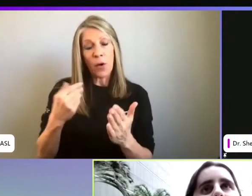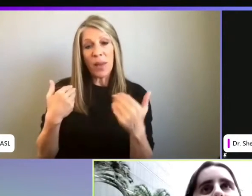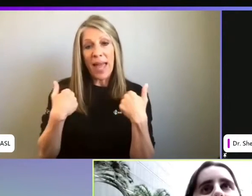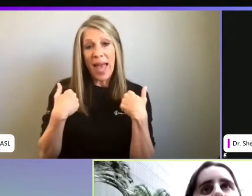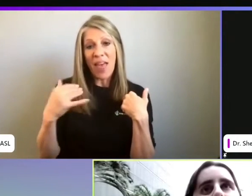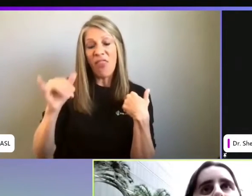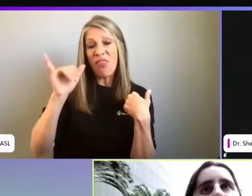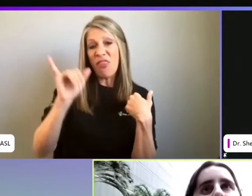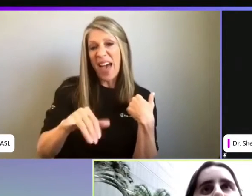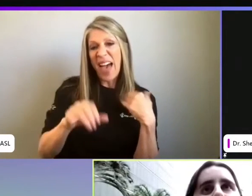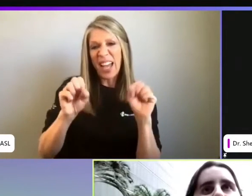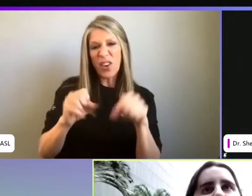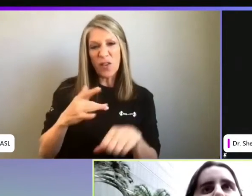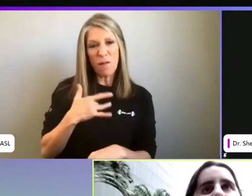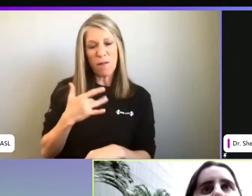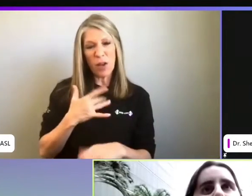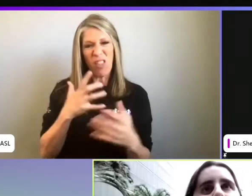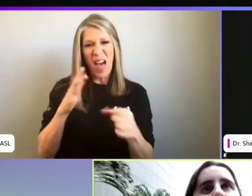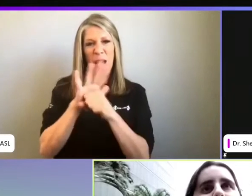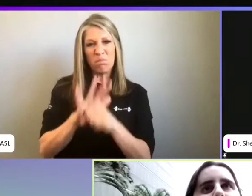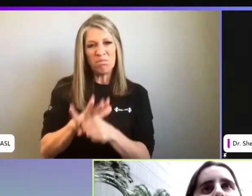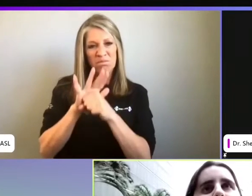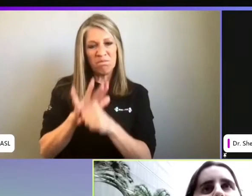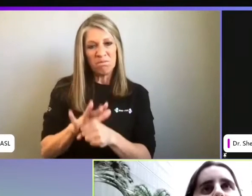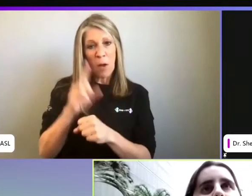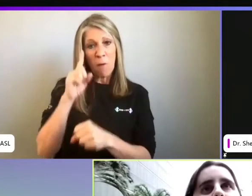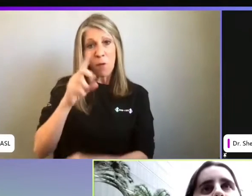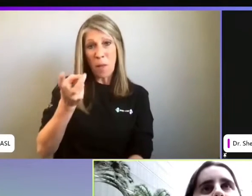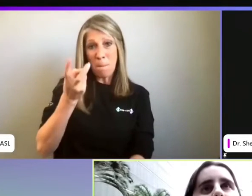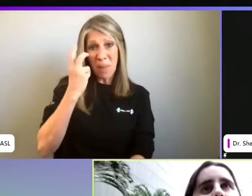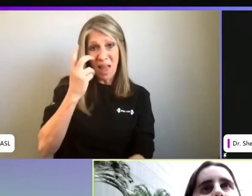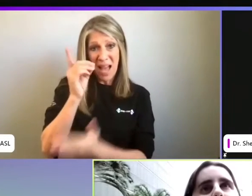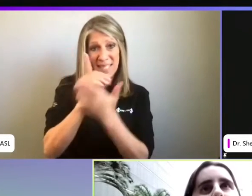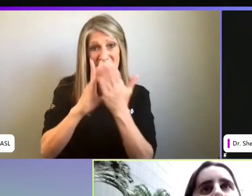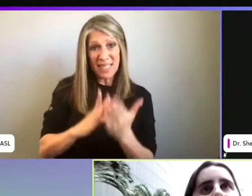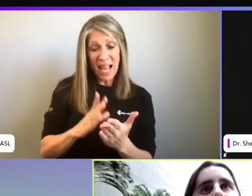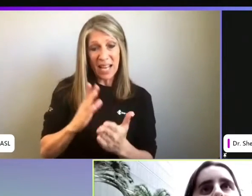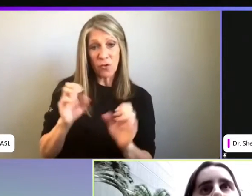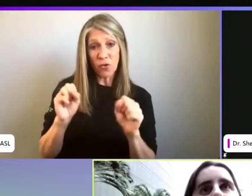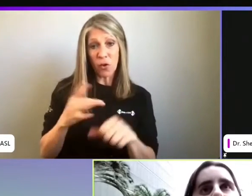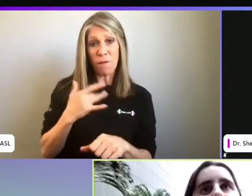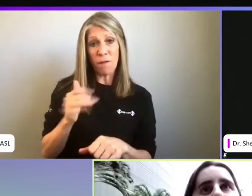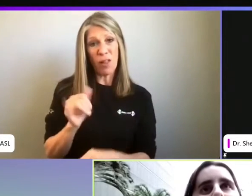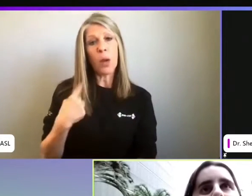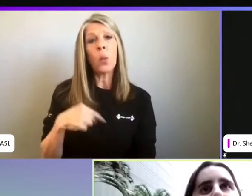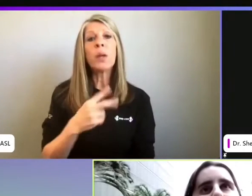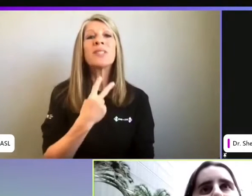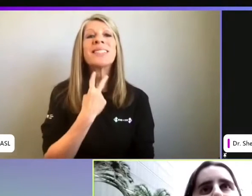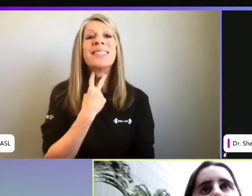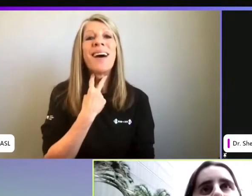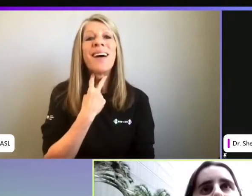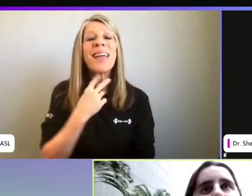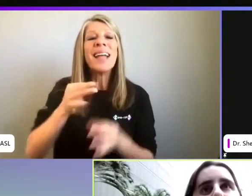feedback. It could feel as though for the one visual sighted designer that we had, that bottleneck could feel